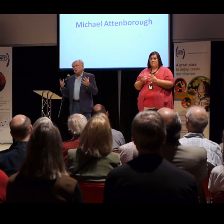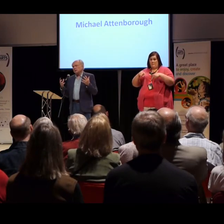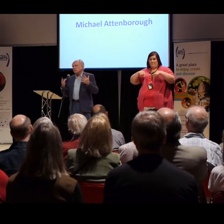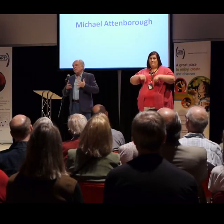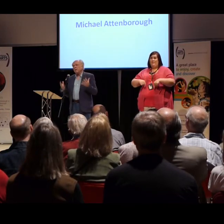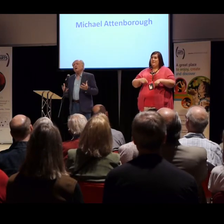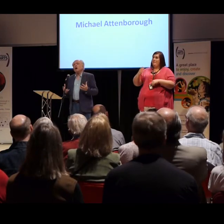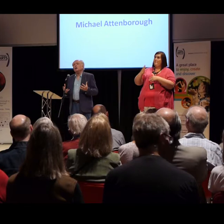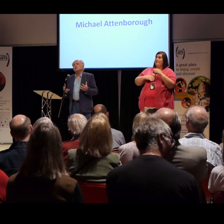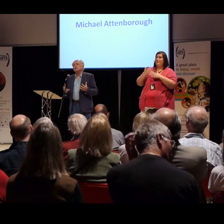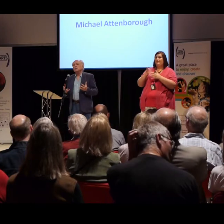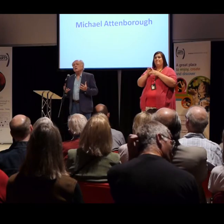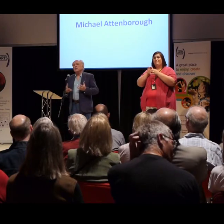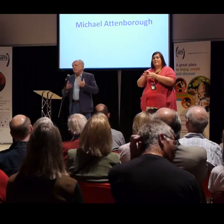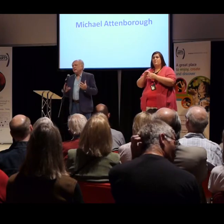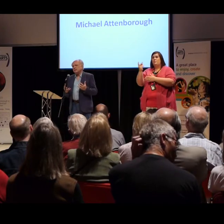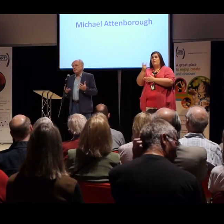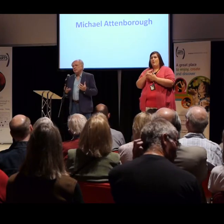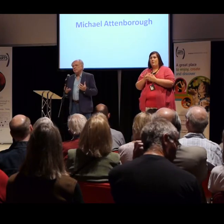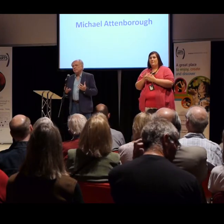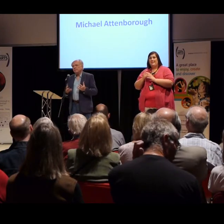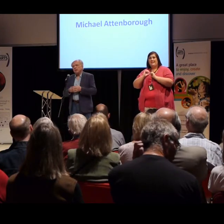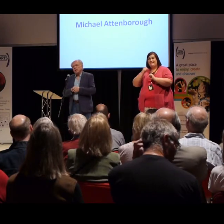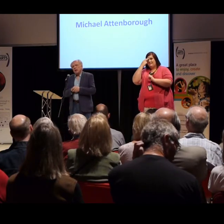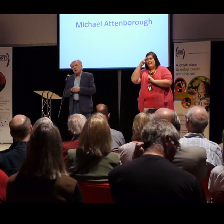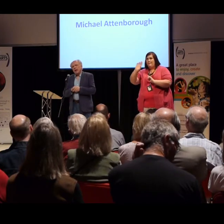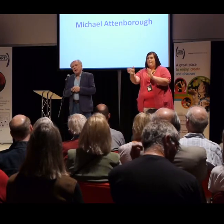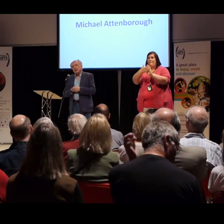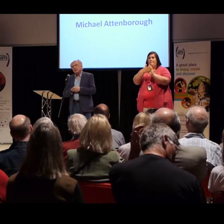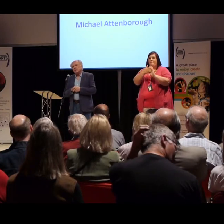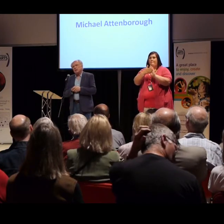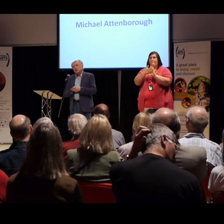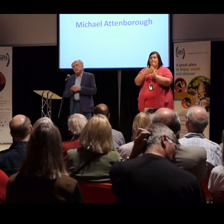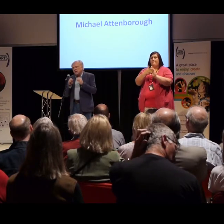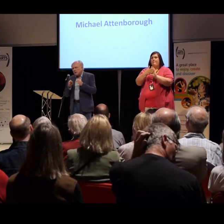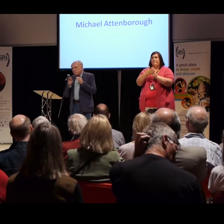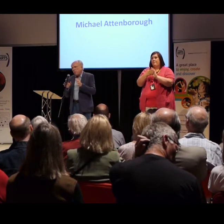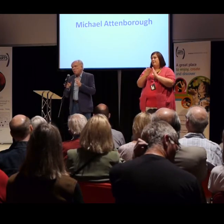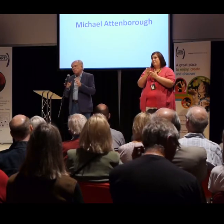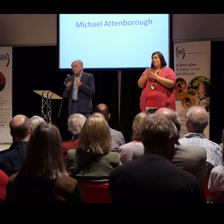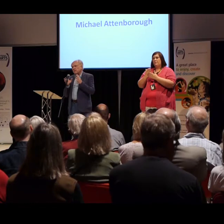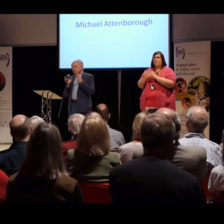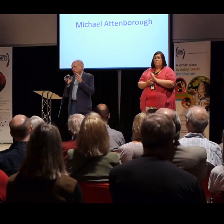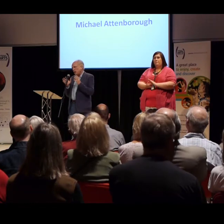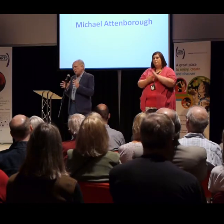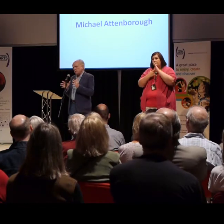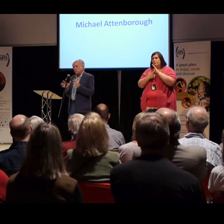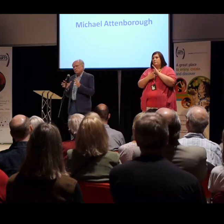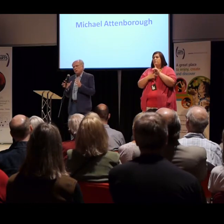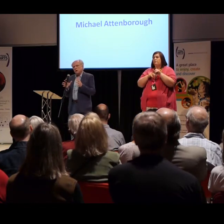that is about the arts, that bears his name. And I think it's very important for me to share with you,